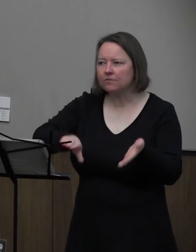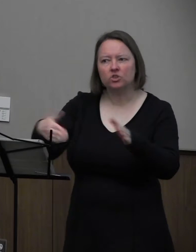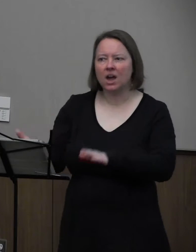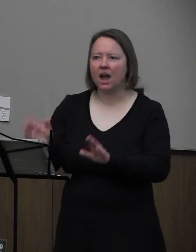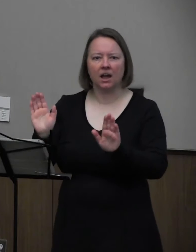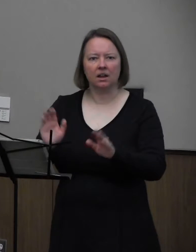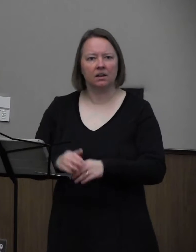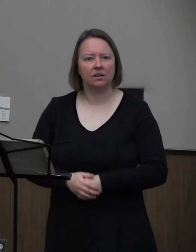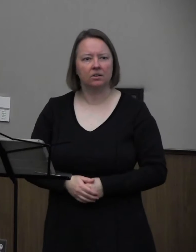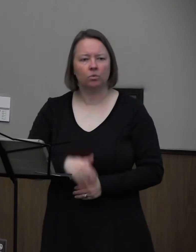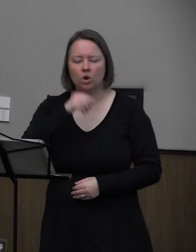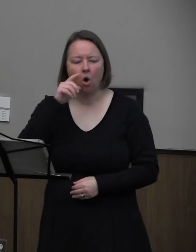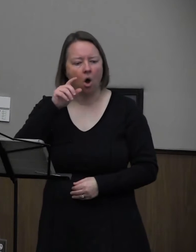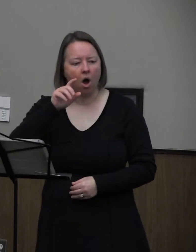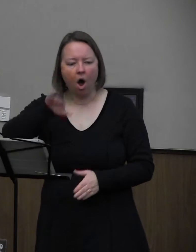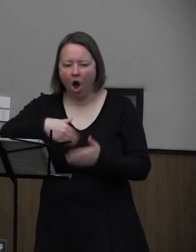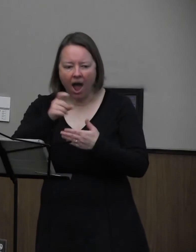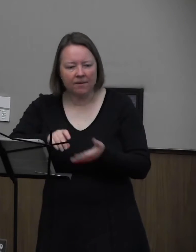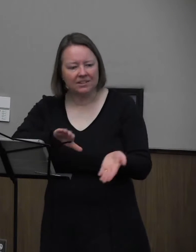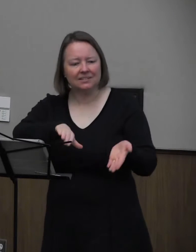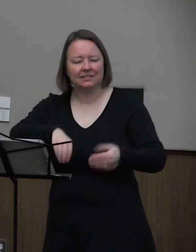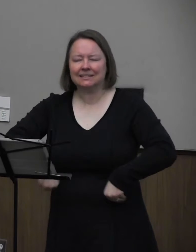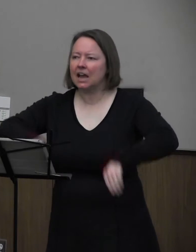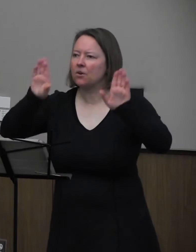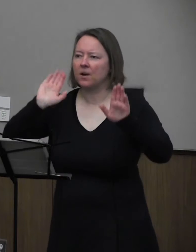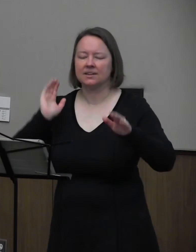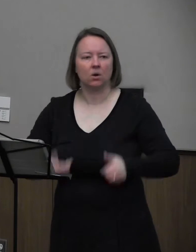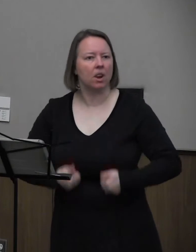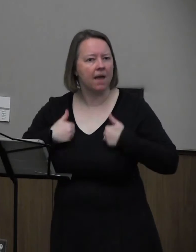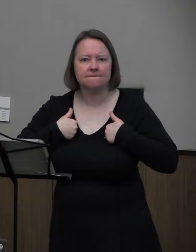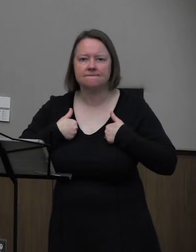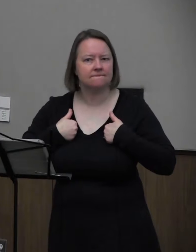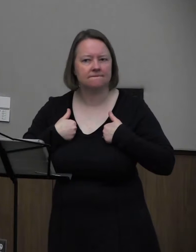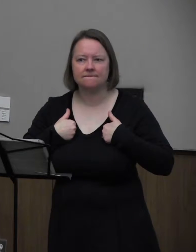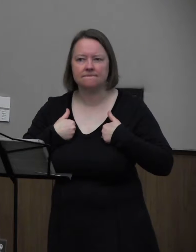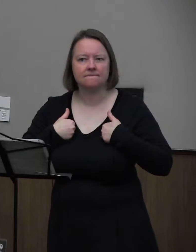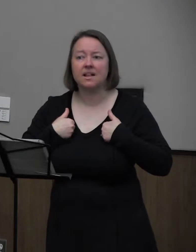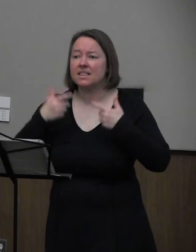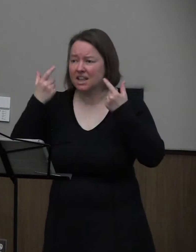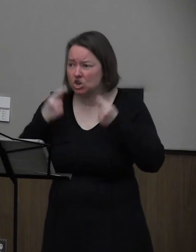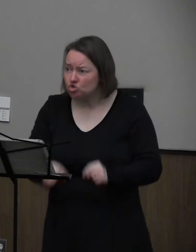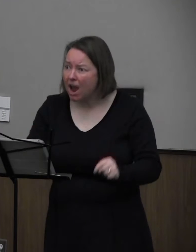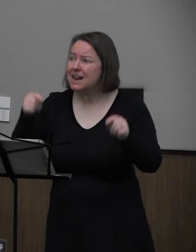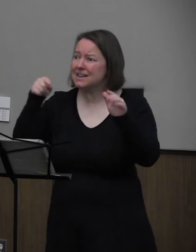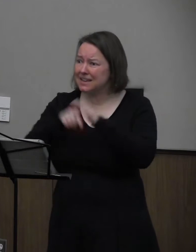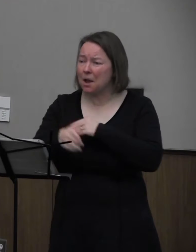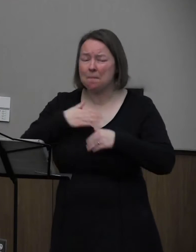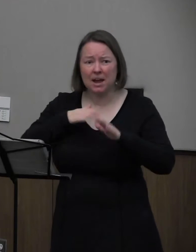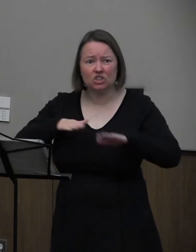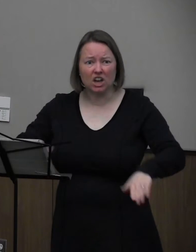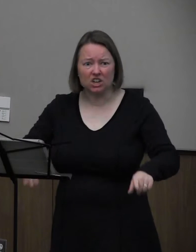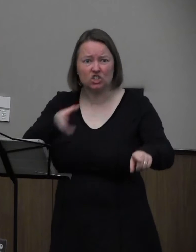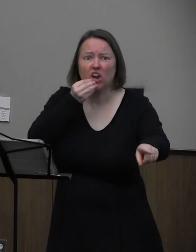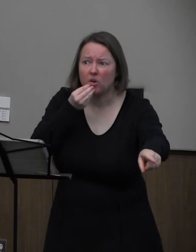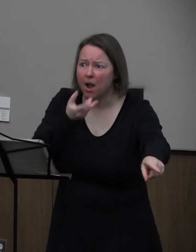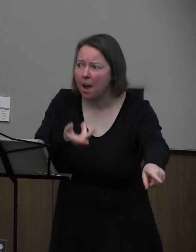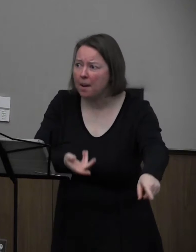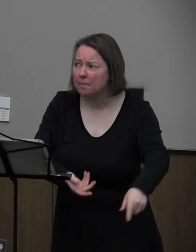We don't all have to sacrifice our lives. They tried to kill my child to shut her up.